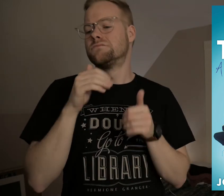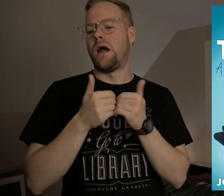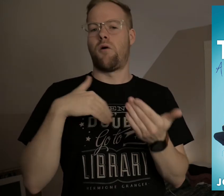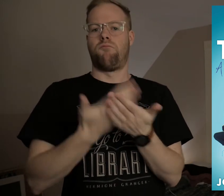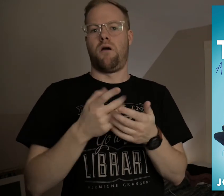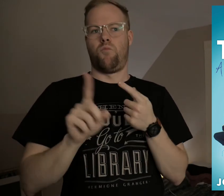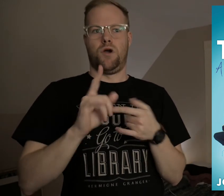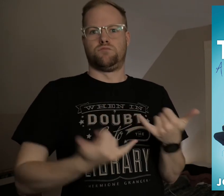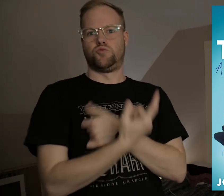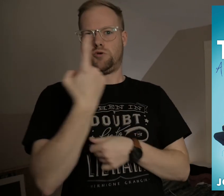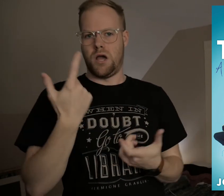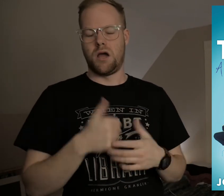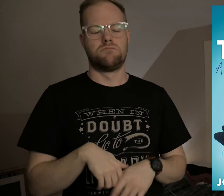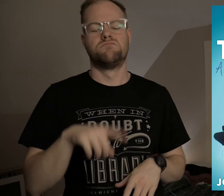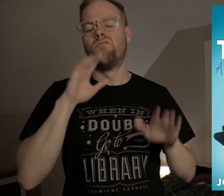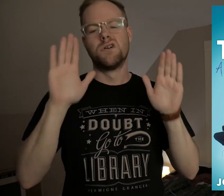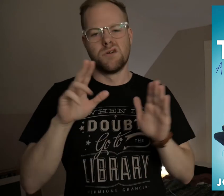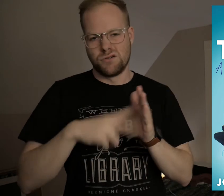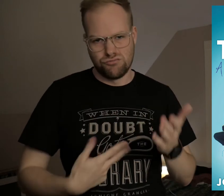how he got to where she is today. This was a fantastic read.